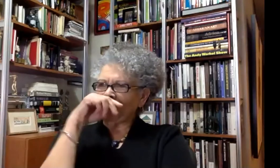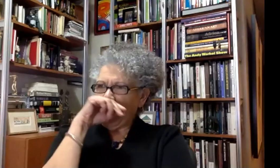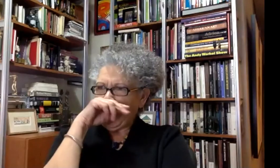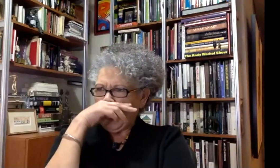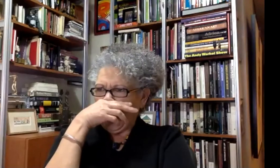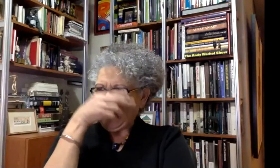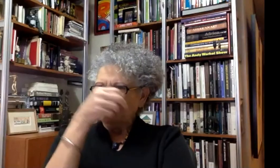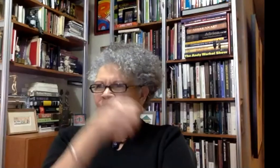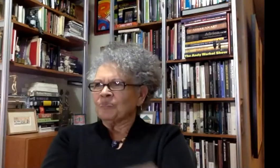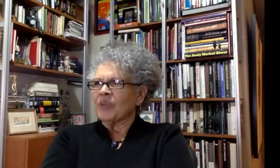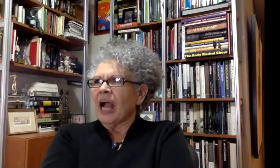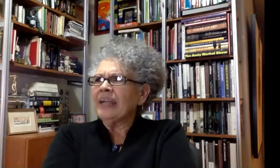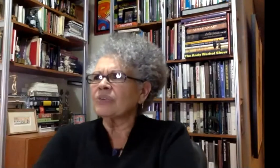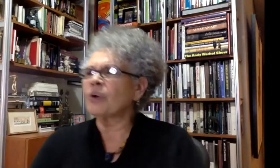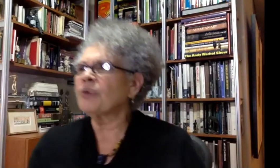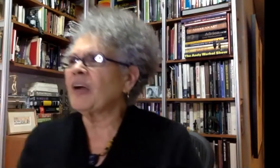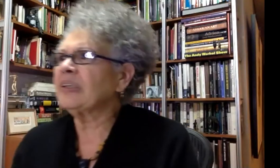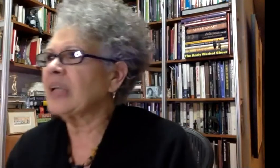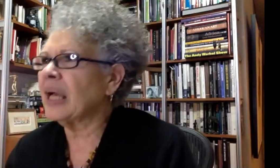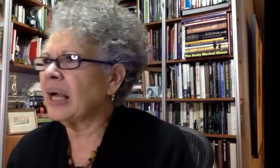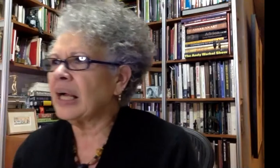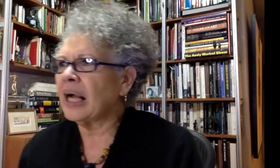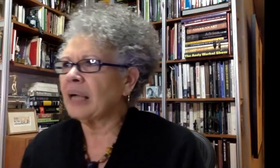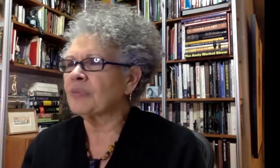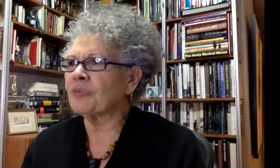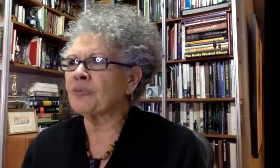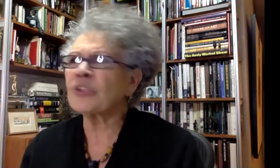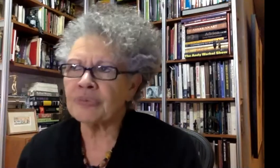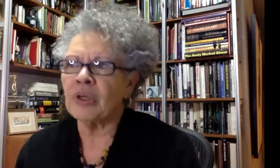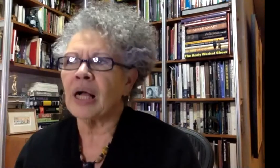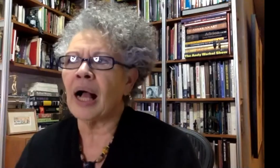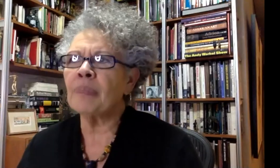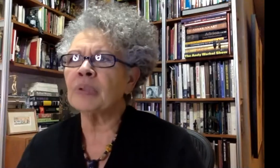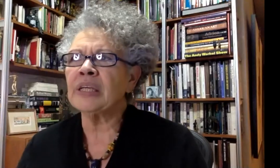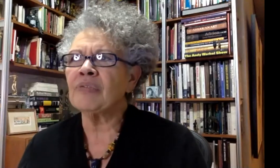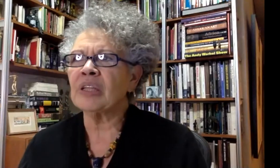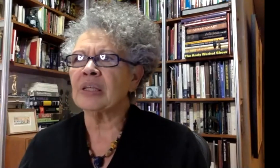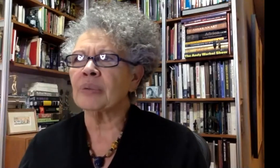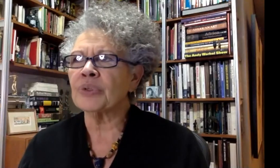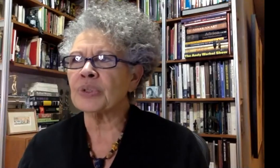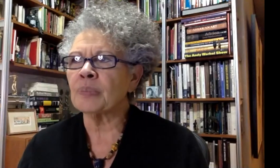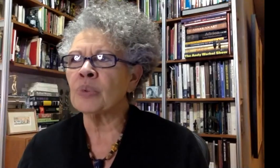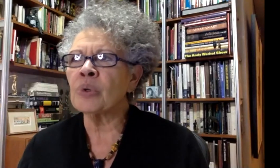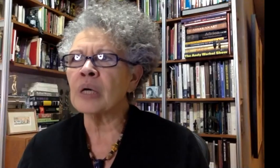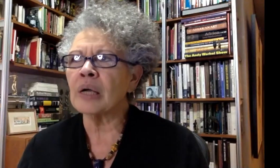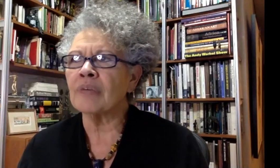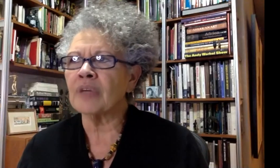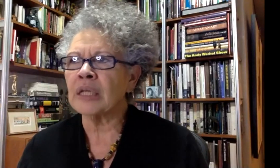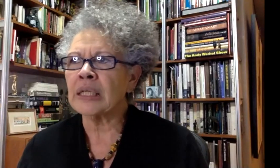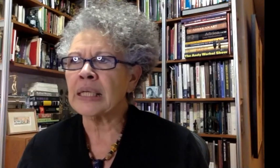[Dr. Vendryes] Do I think it matters that they were Jewish?